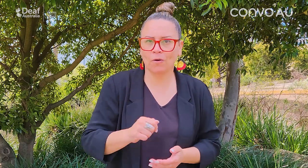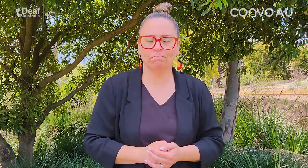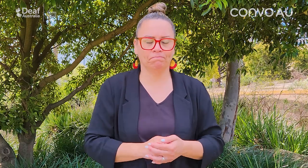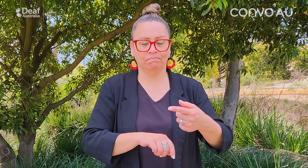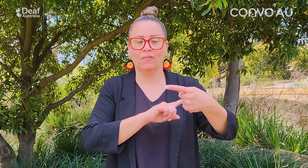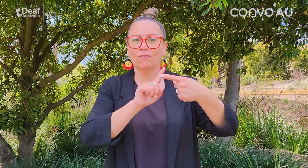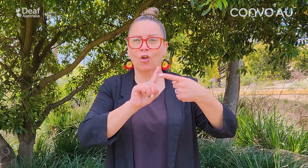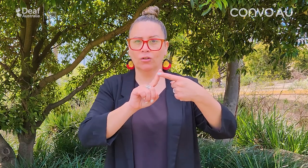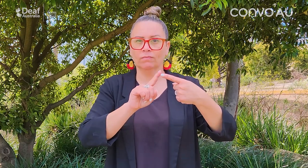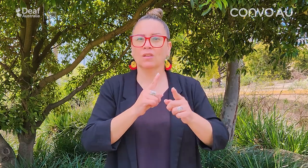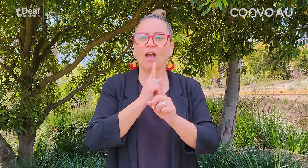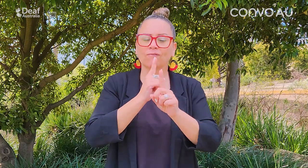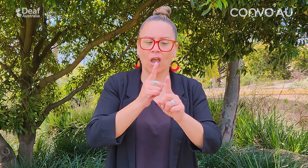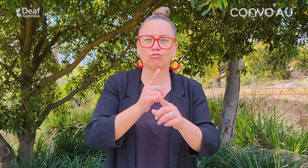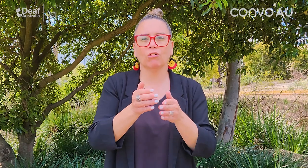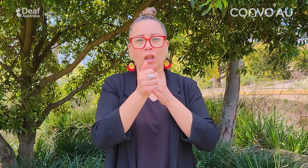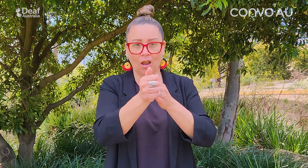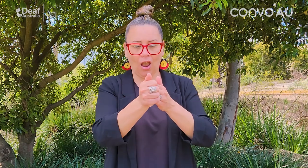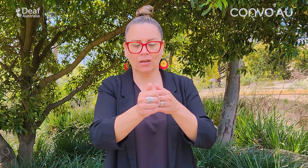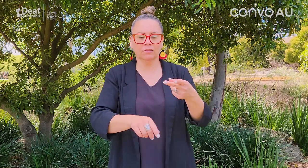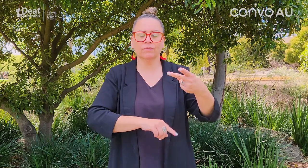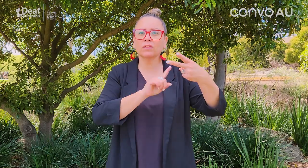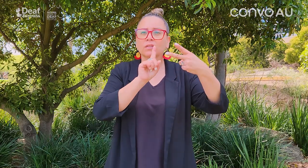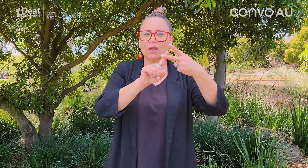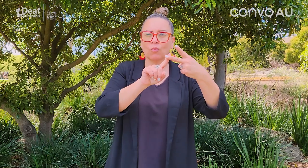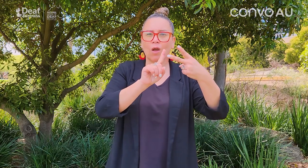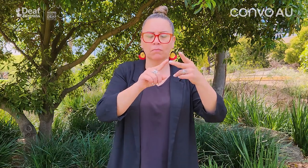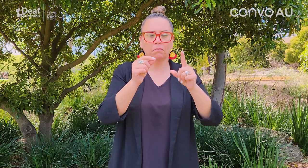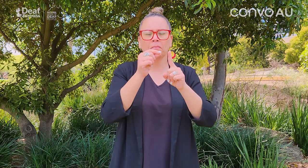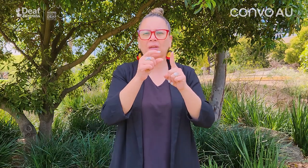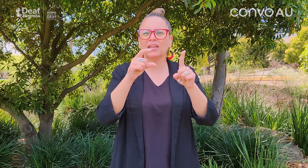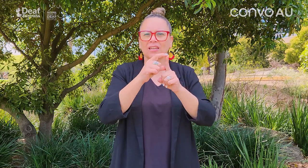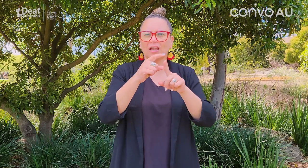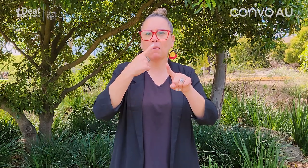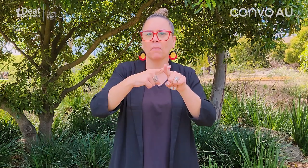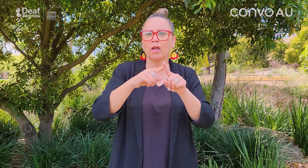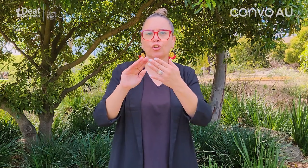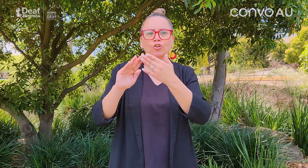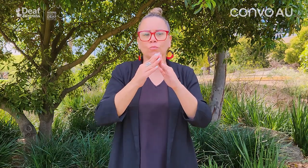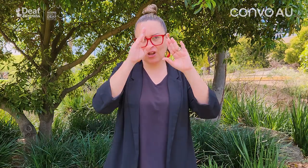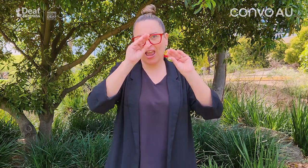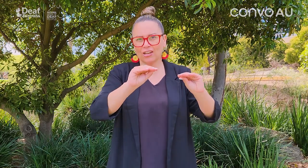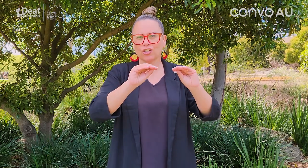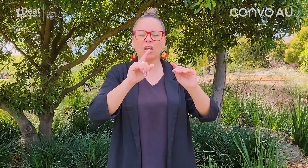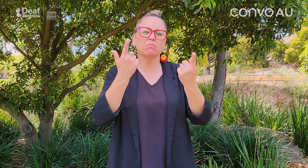such as advice and guidance, professional development and community education